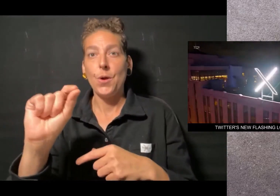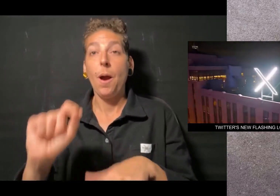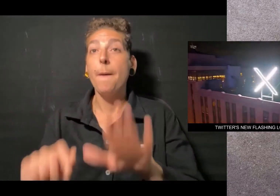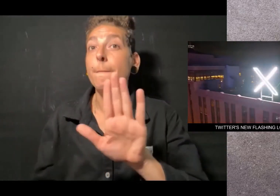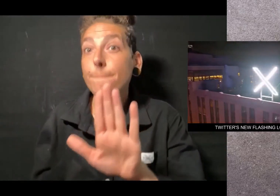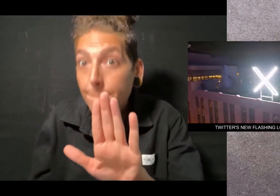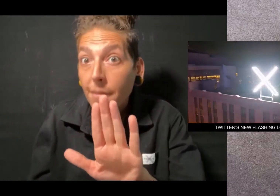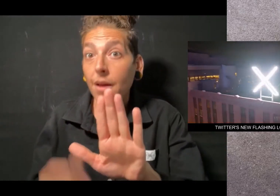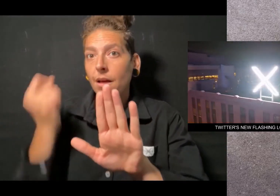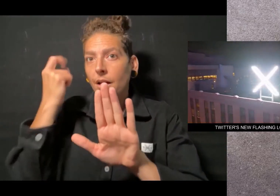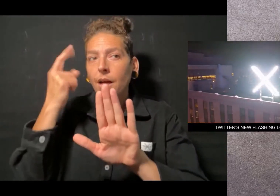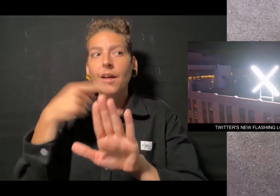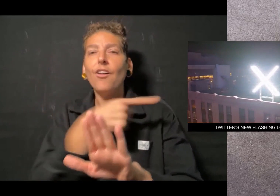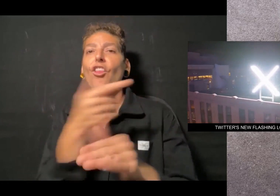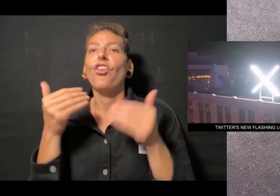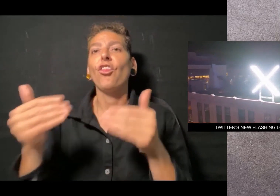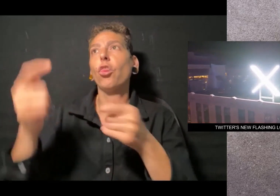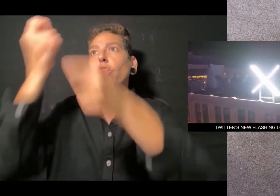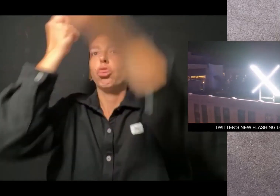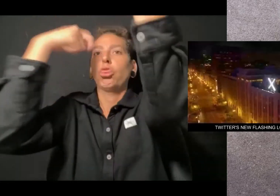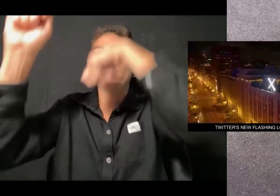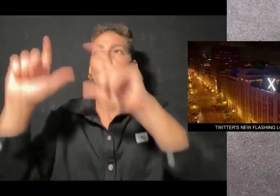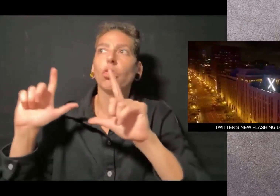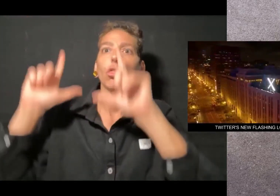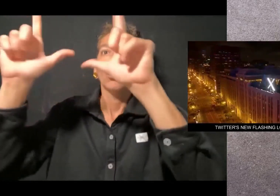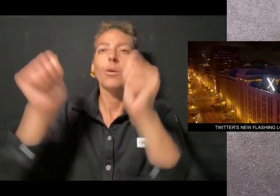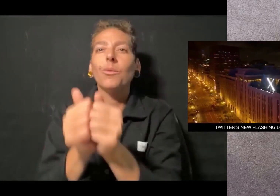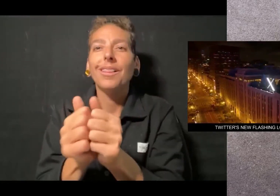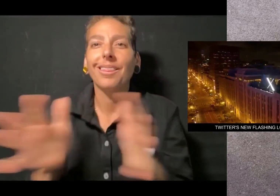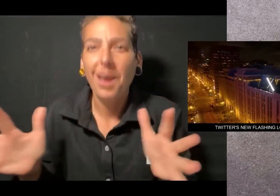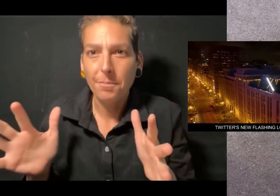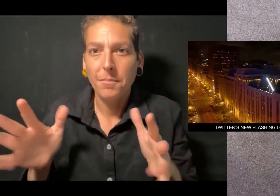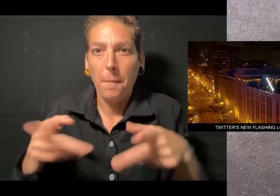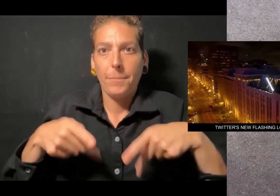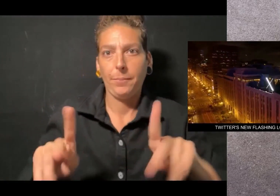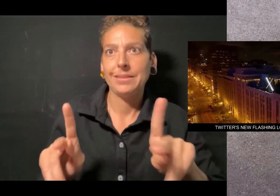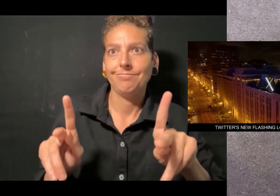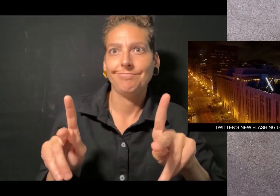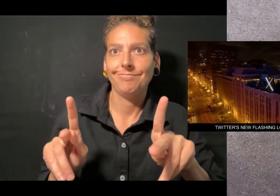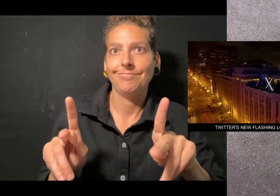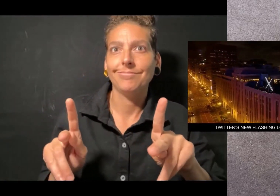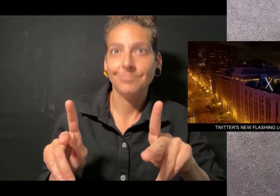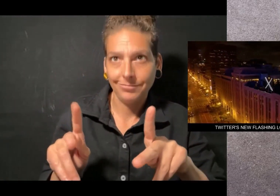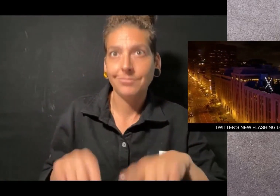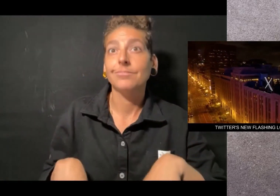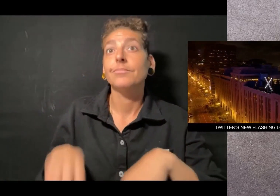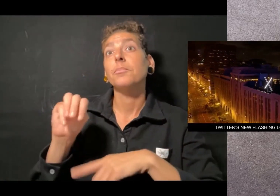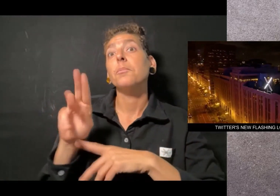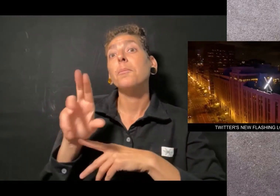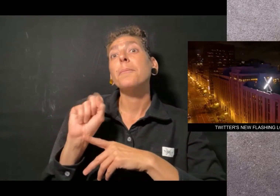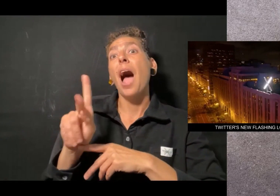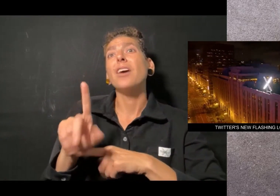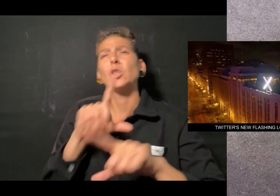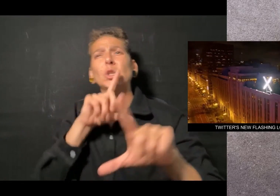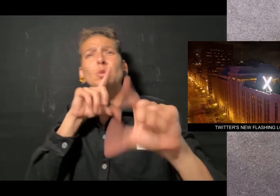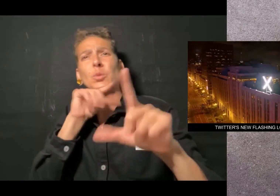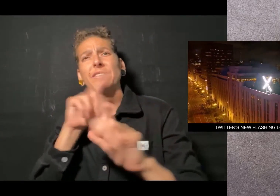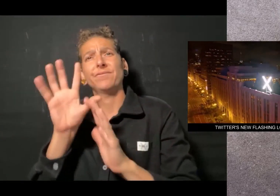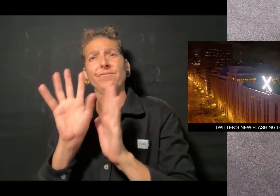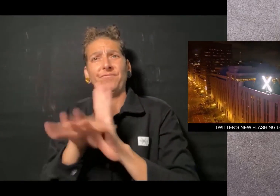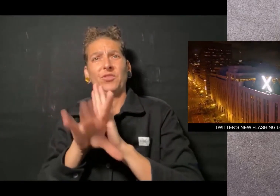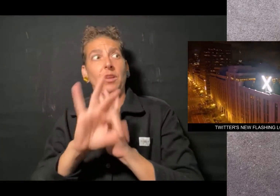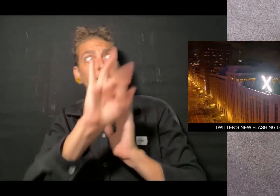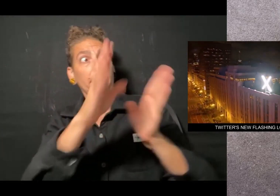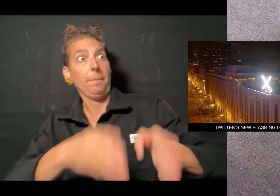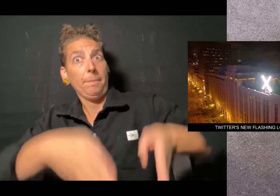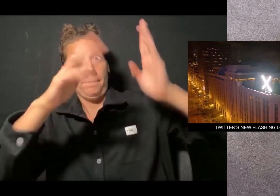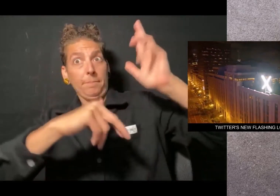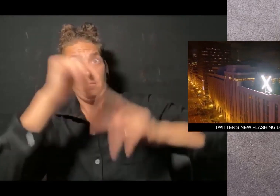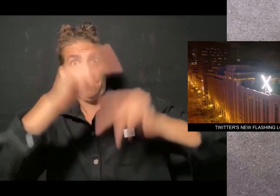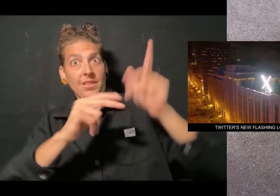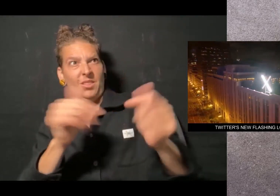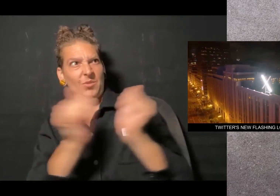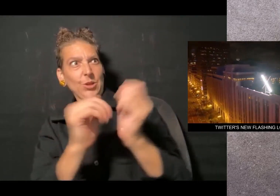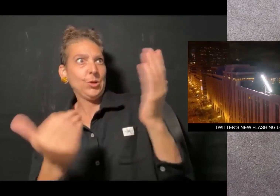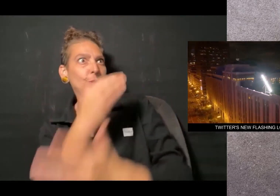blue bird logo but it was put up without a permit Musk tweeted a video of the building